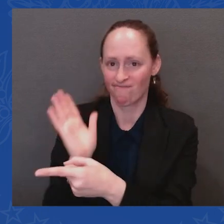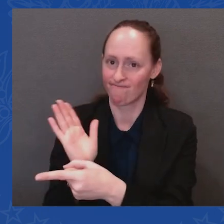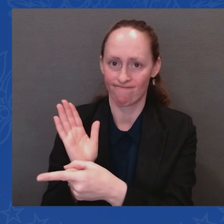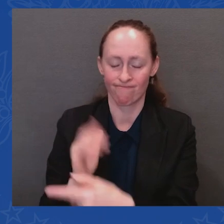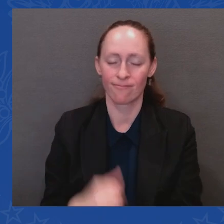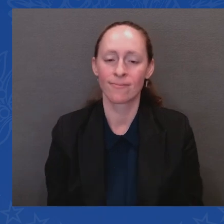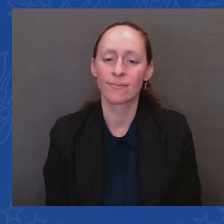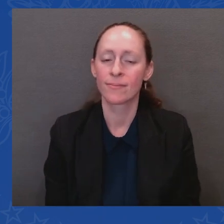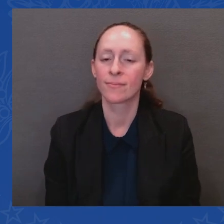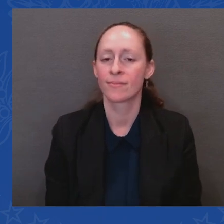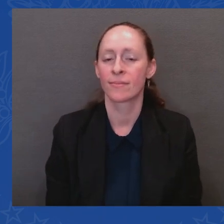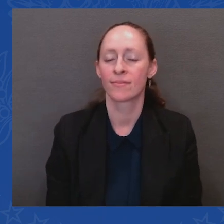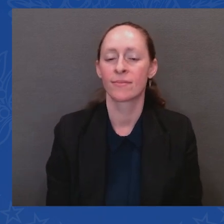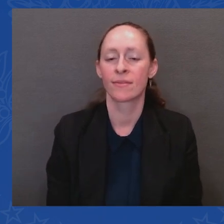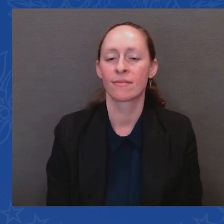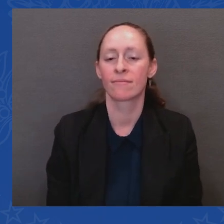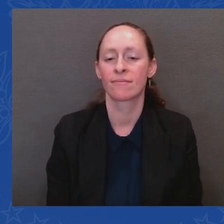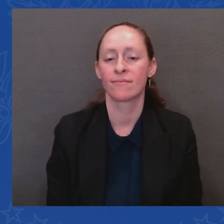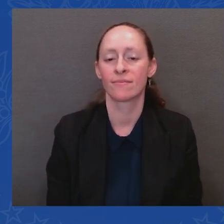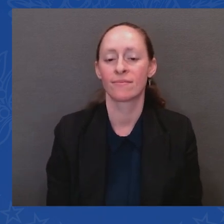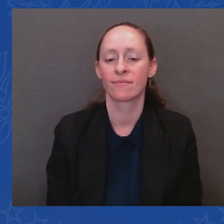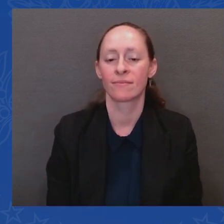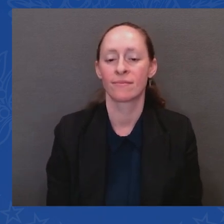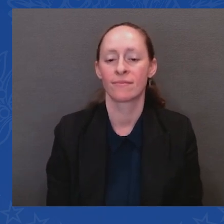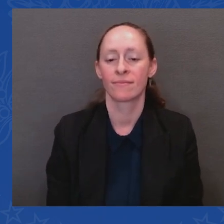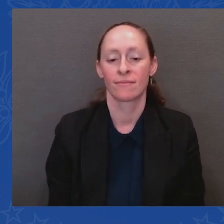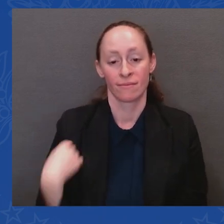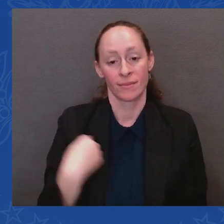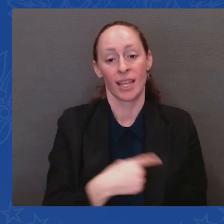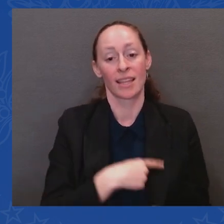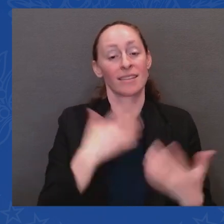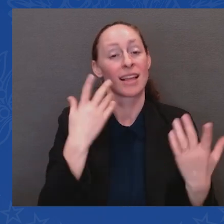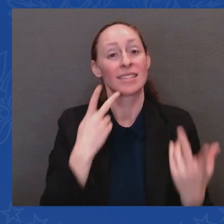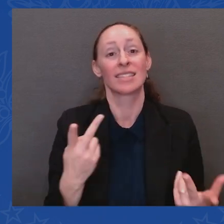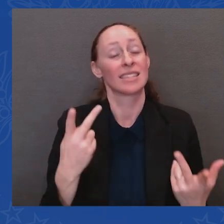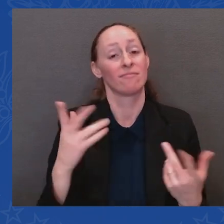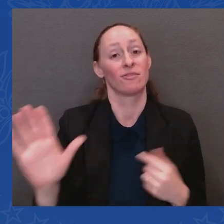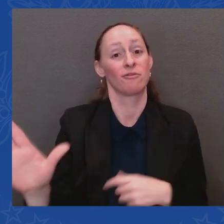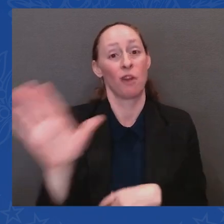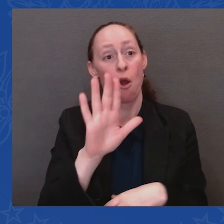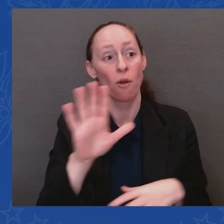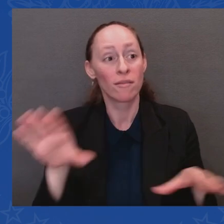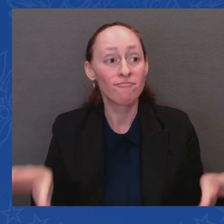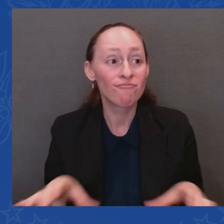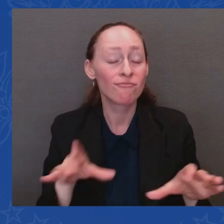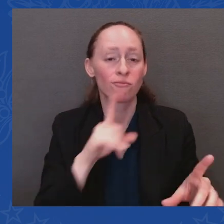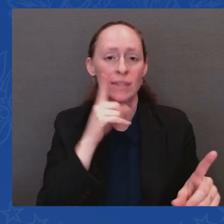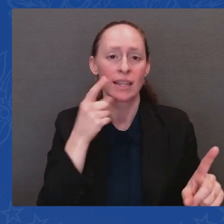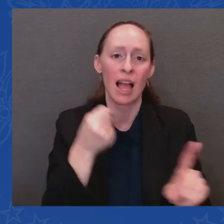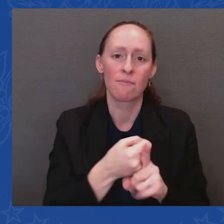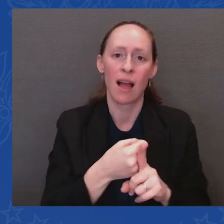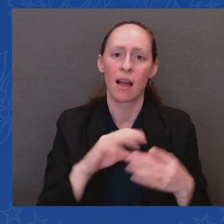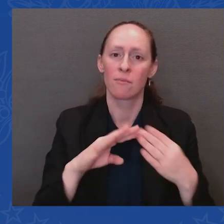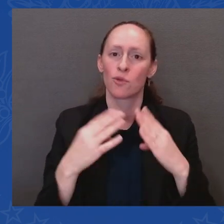but whose impact resonates in the heart of every community across this great country, which is stronger because of you.